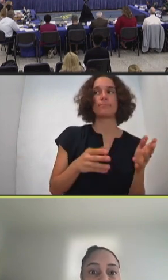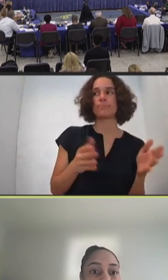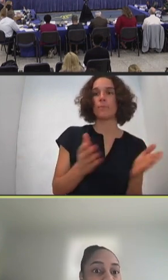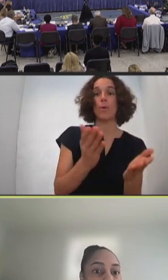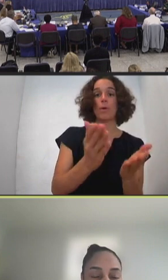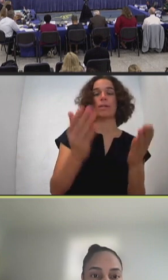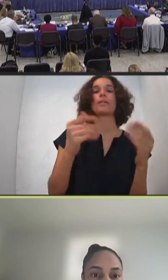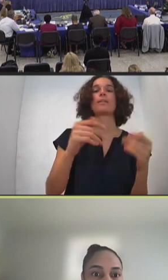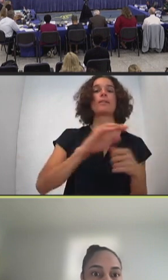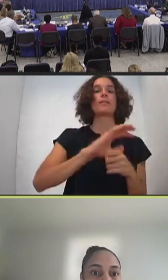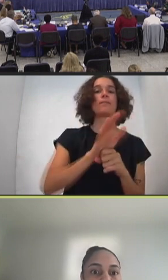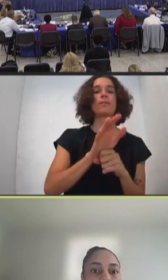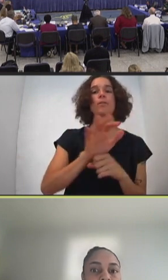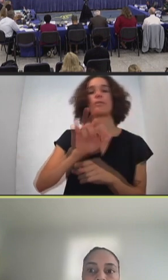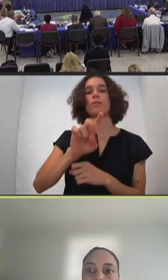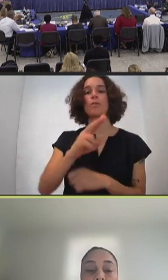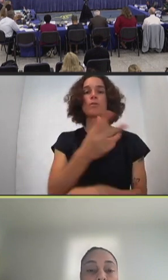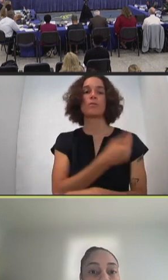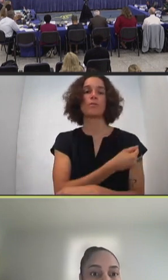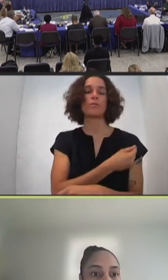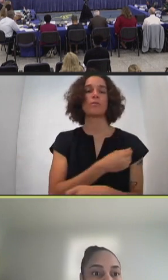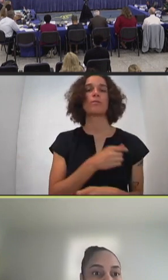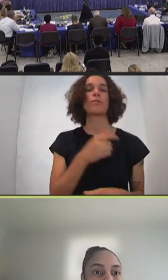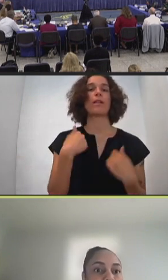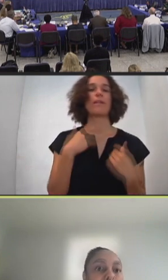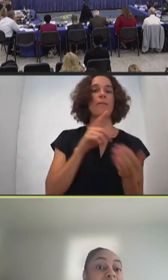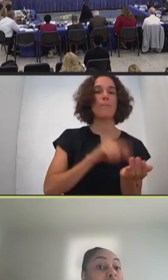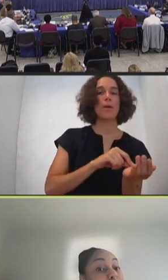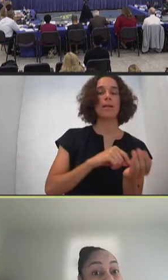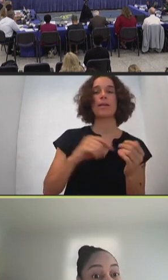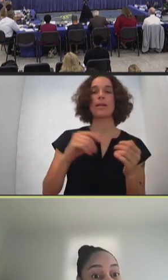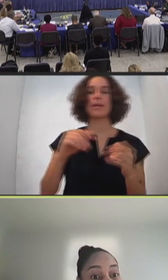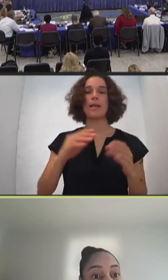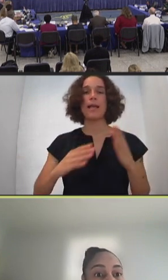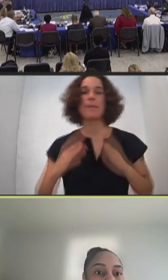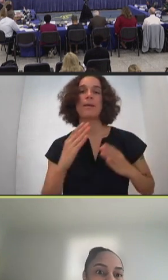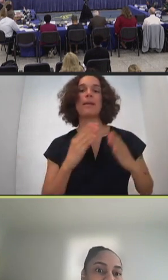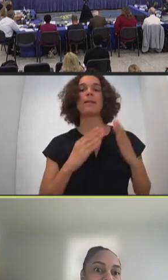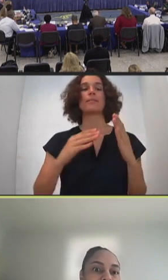static, animated ads for multiple platforms, as well as radio ads.